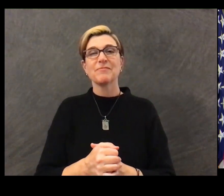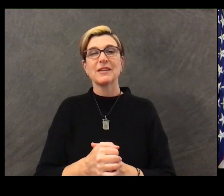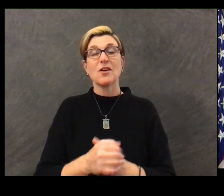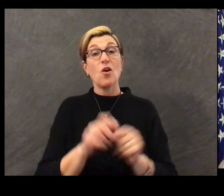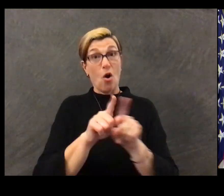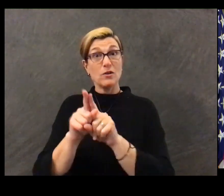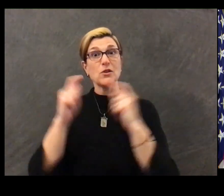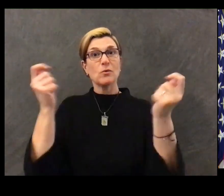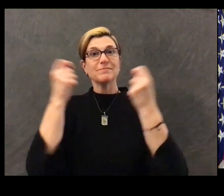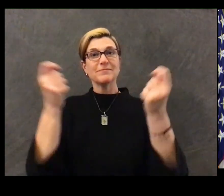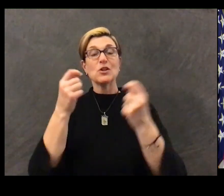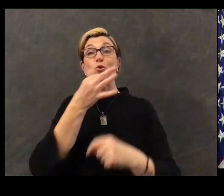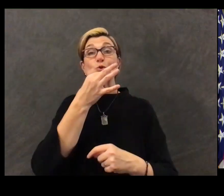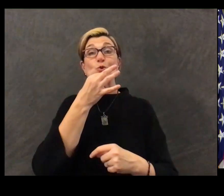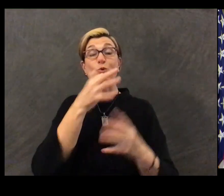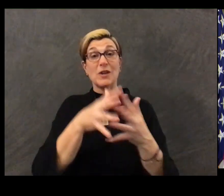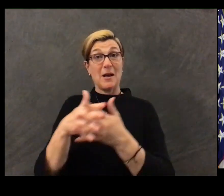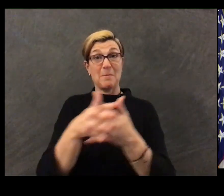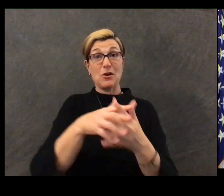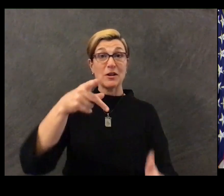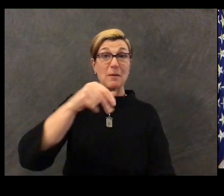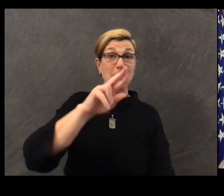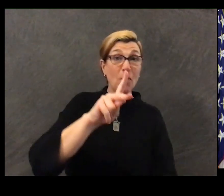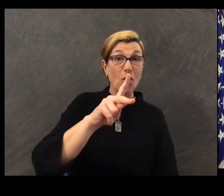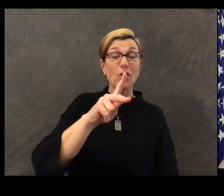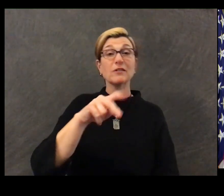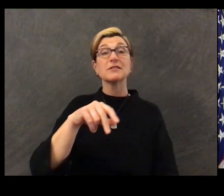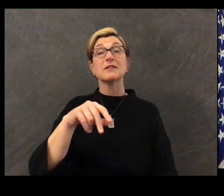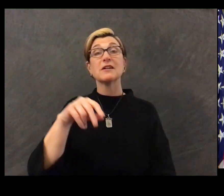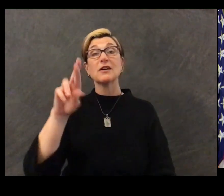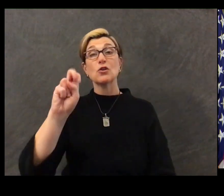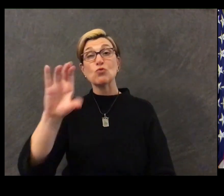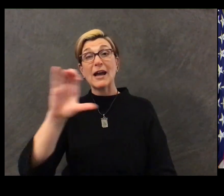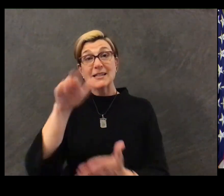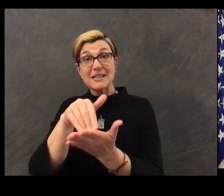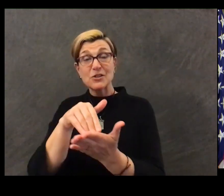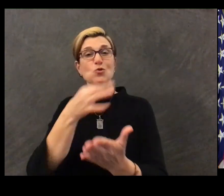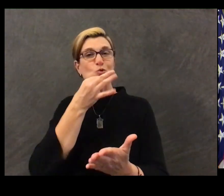want Americans to be able to satisfy and be really safe we want them to satisfy